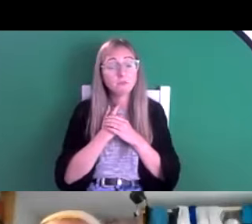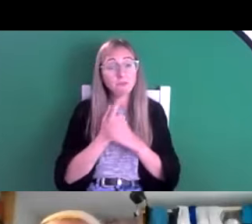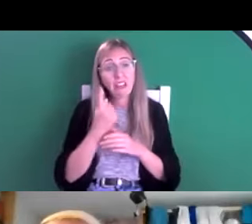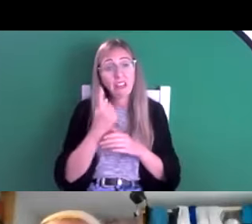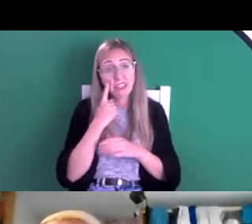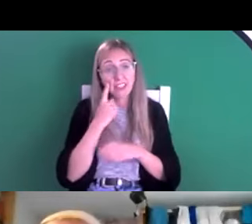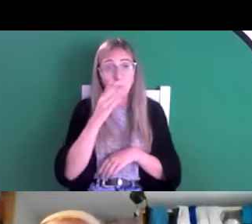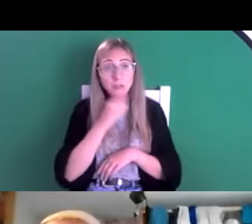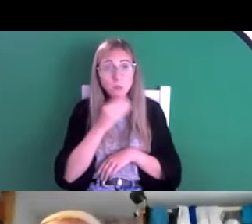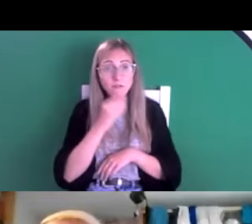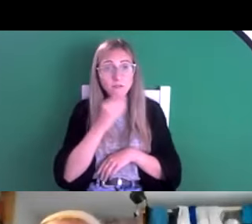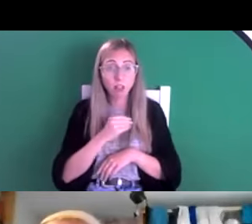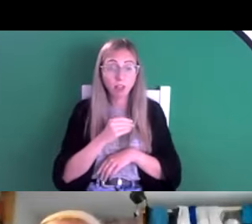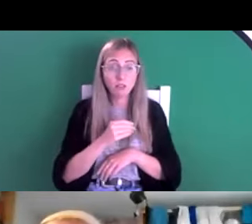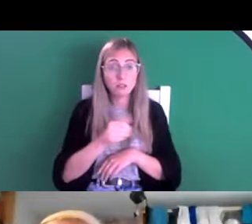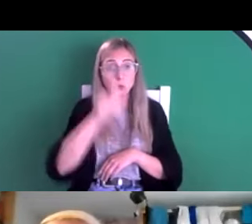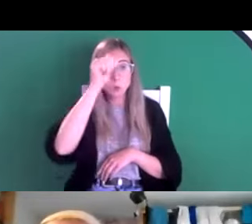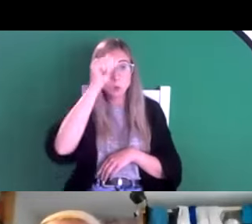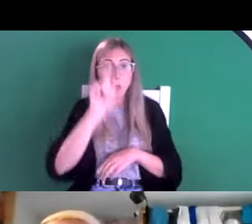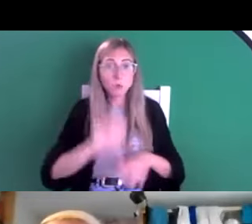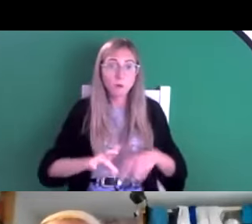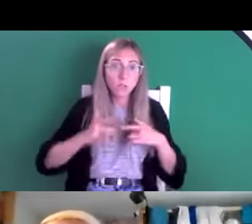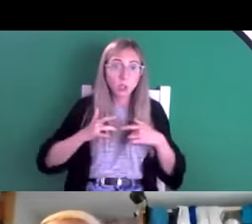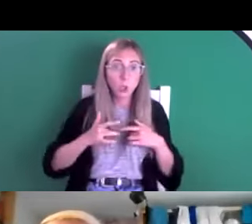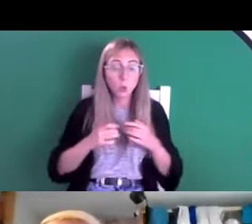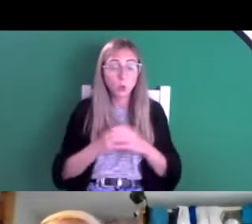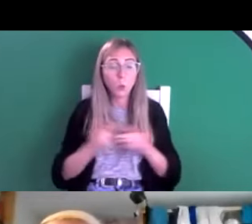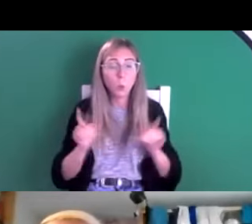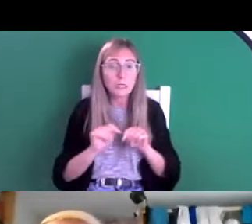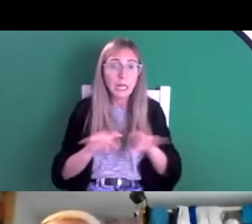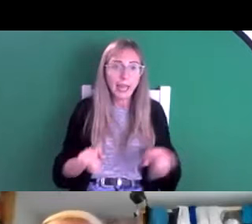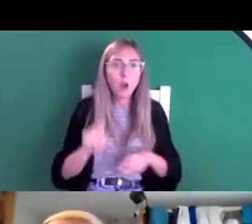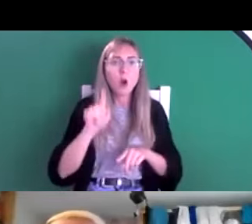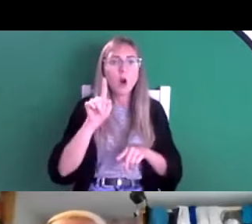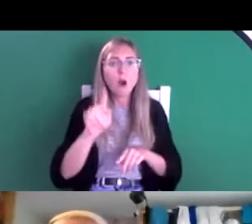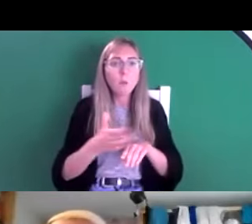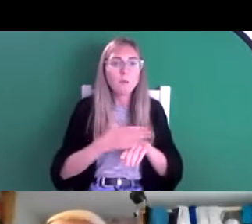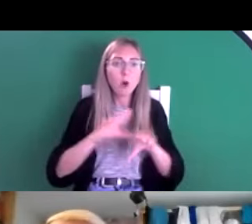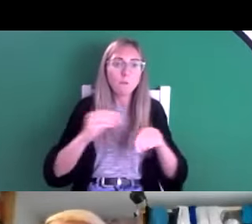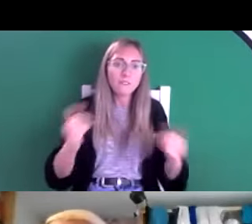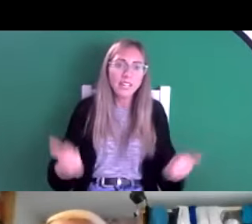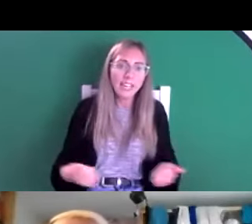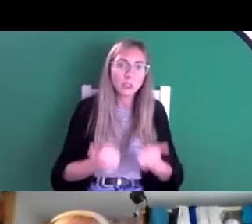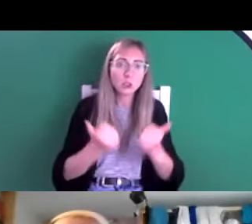you feel about this i oh yeah before we end i do want to say one thing that i wasn't going to say